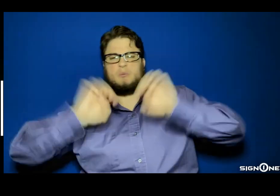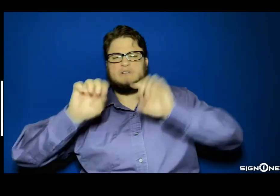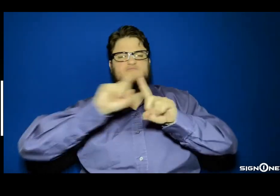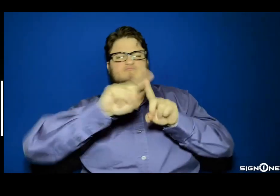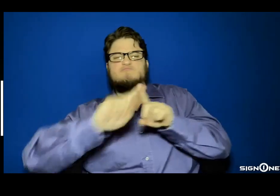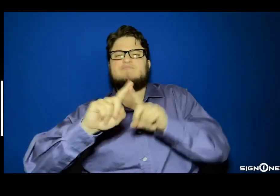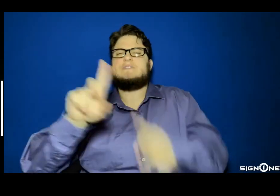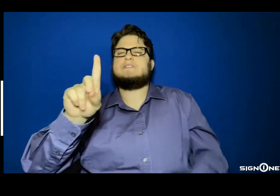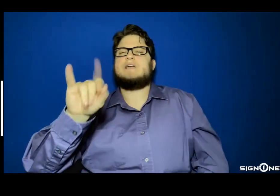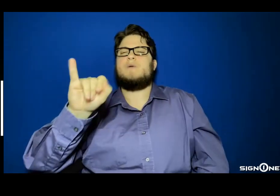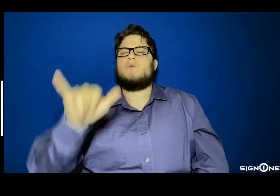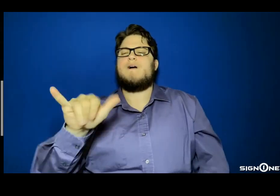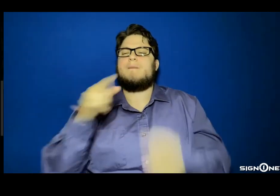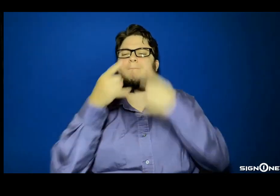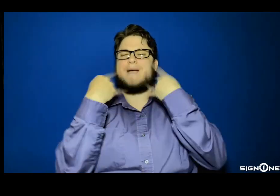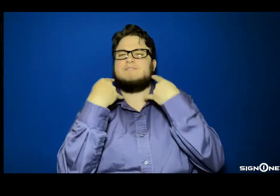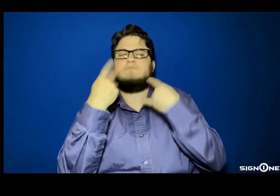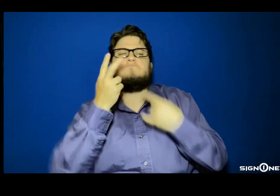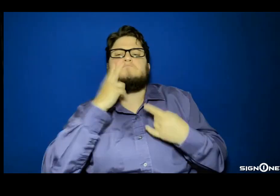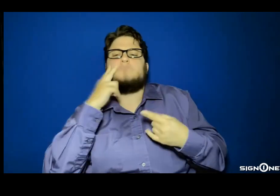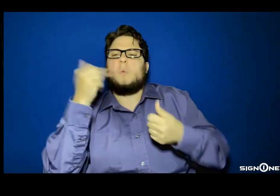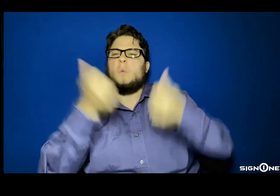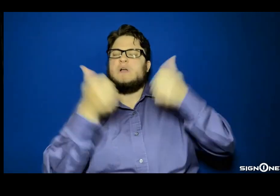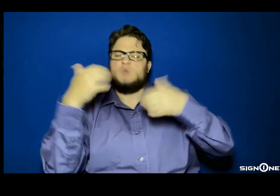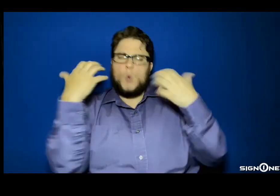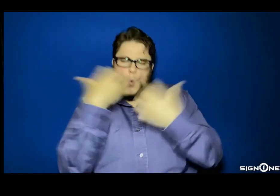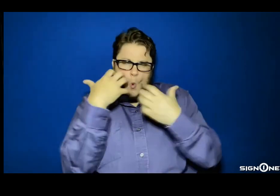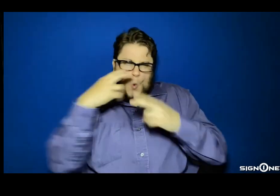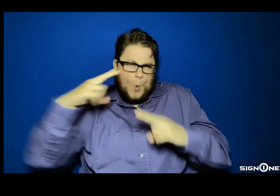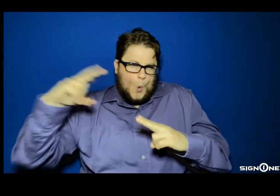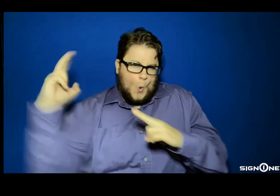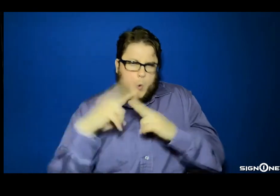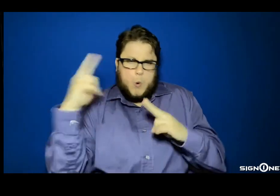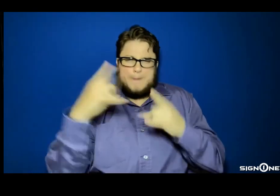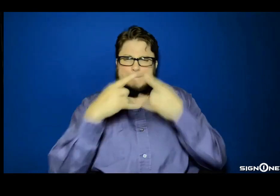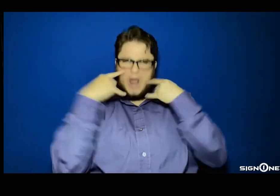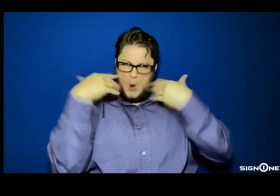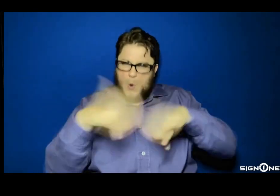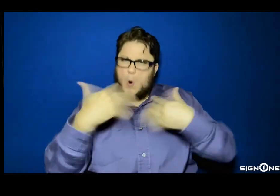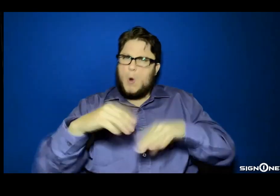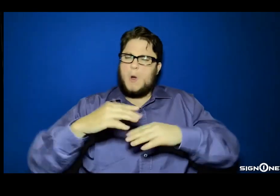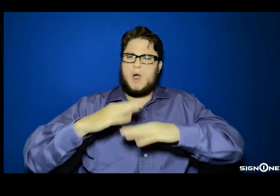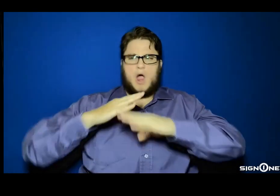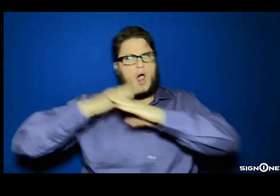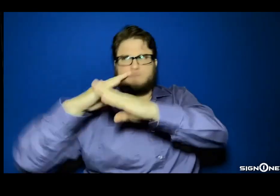They are experimenting with different DIY masks to find out which ones offer the best